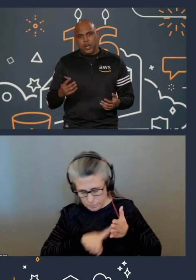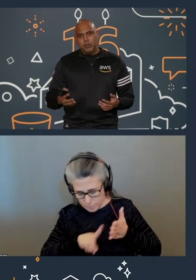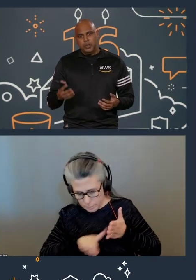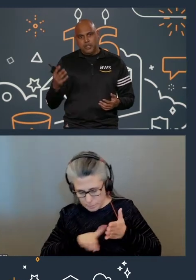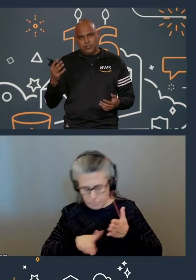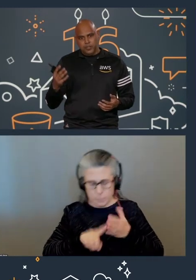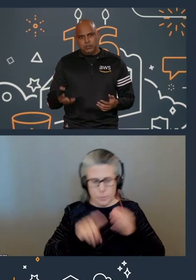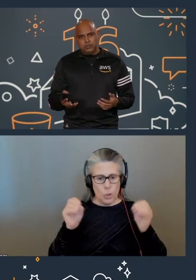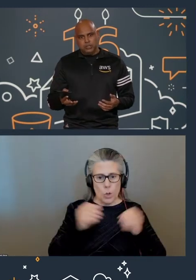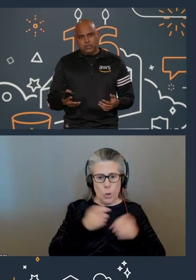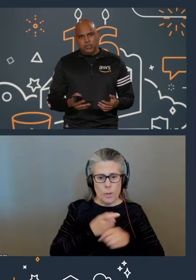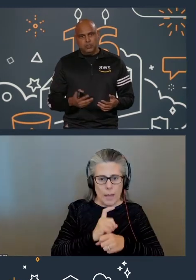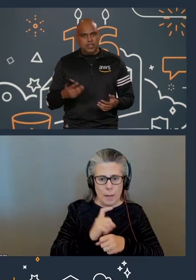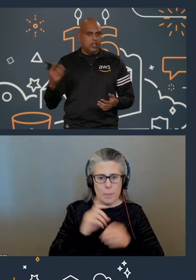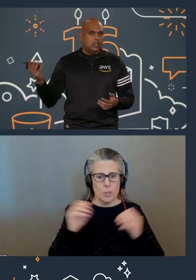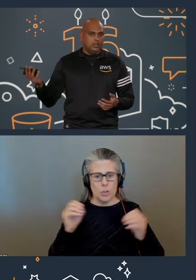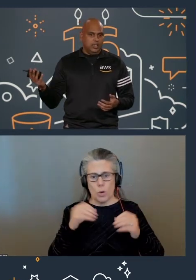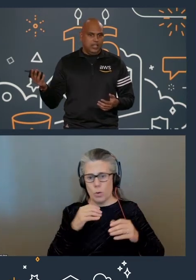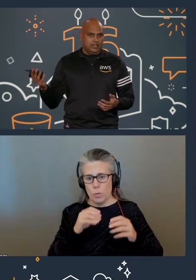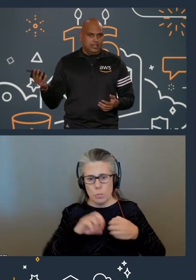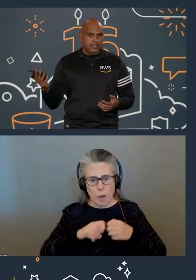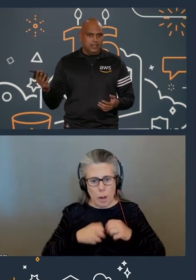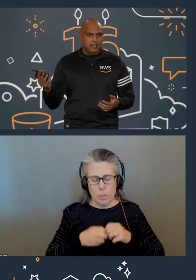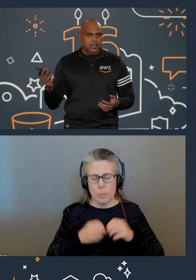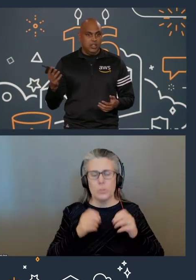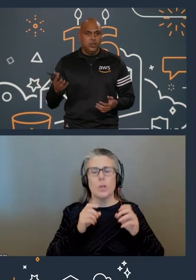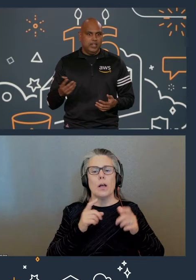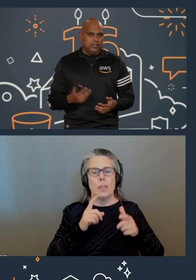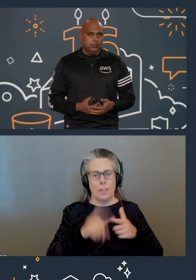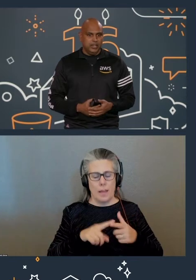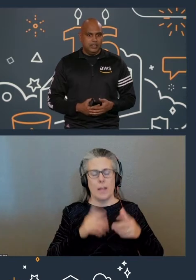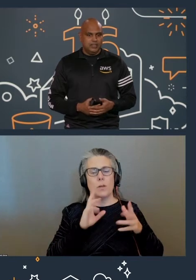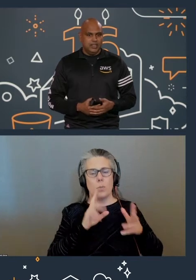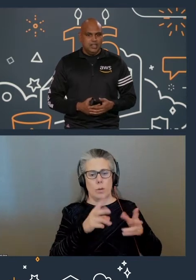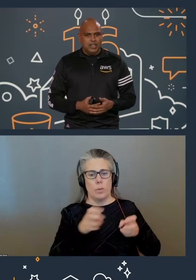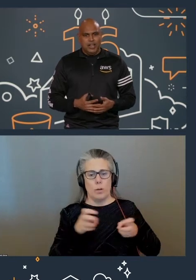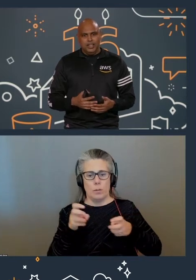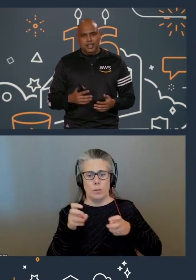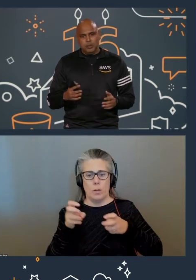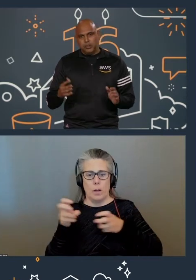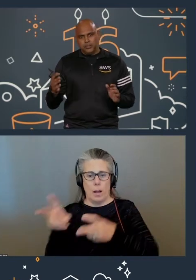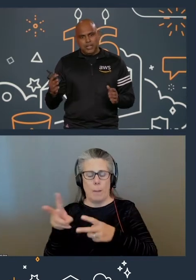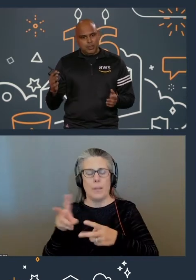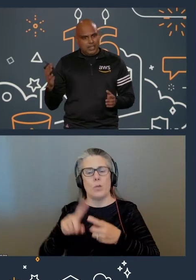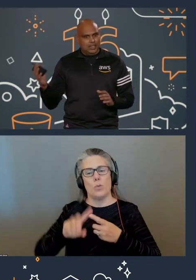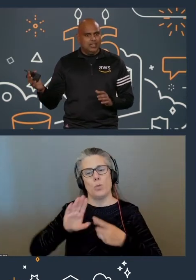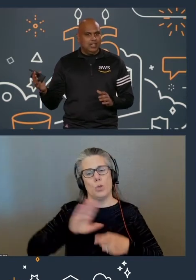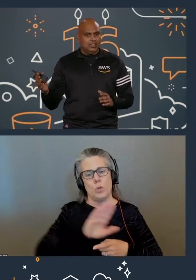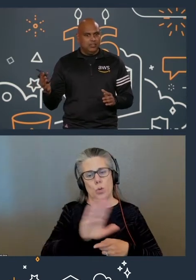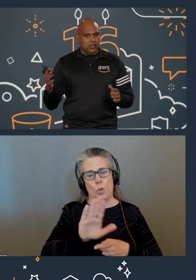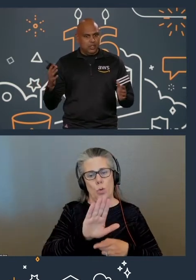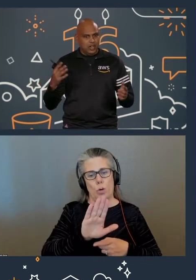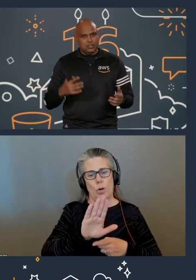we copy it from the Snow device onto your S3 buckets. And the amount of time, again, it takes for us